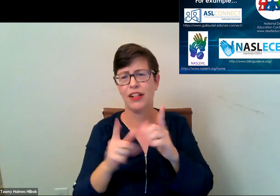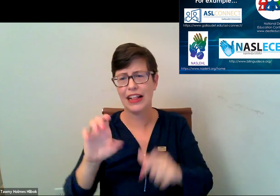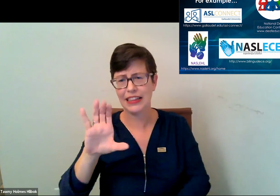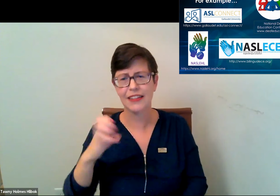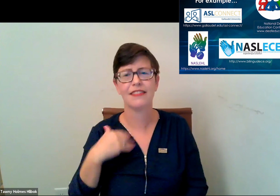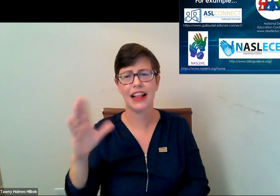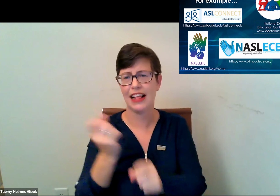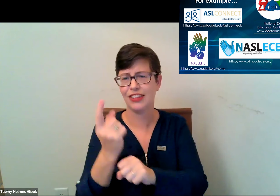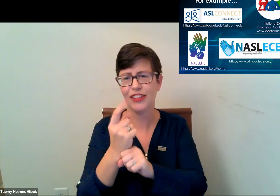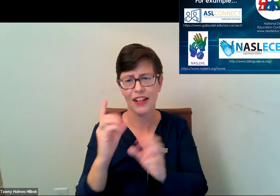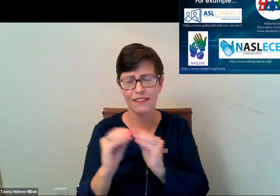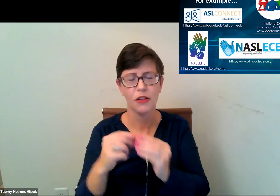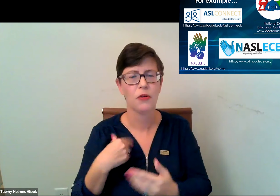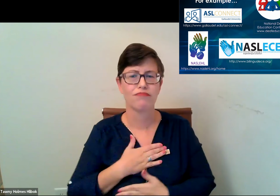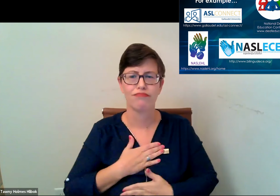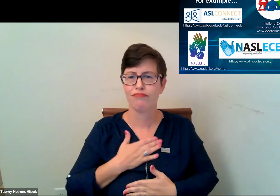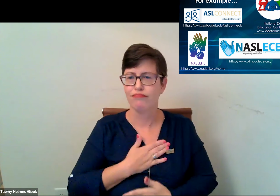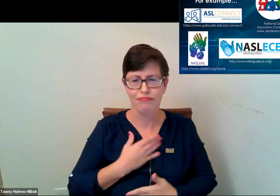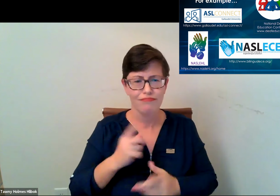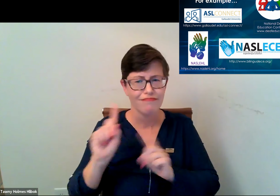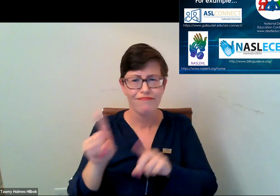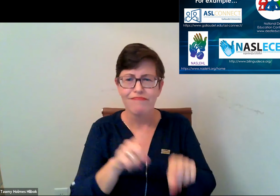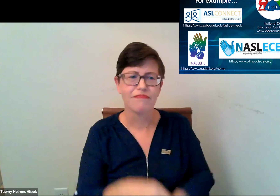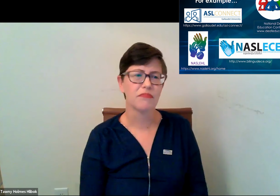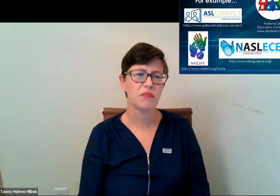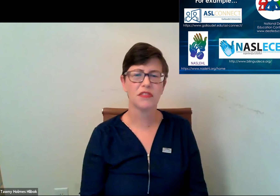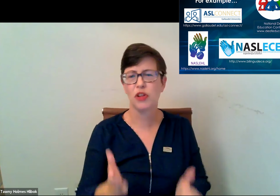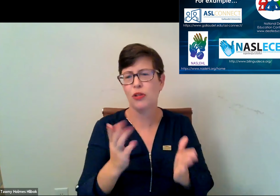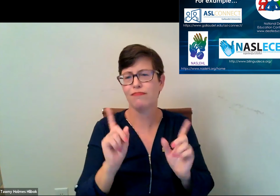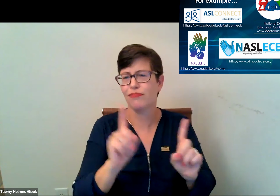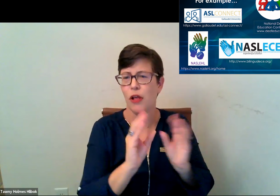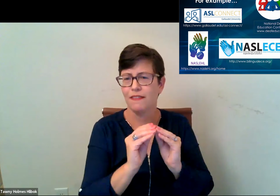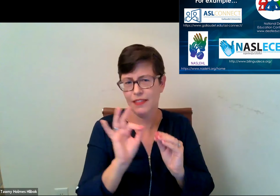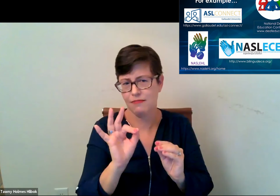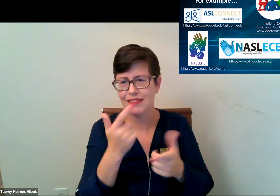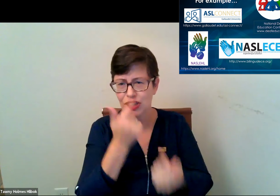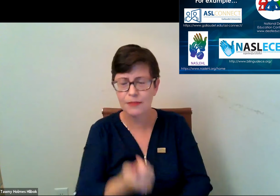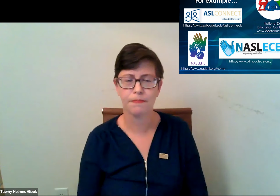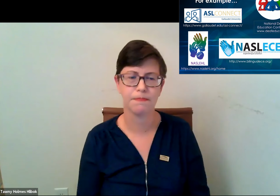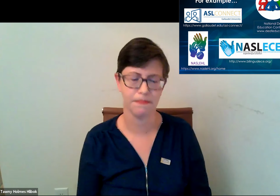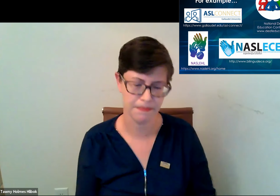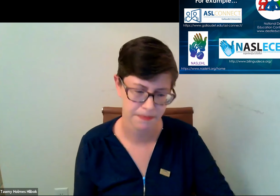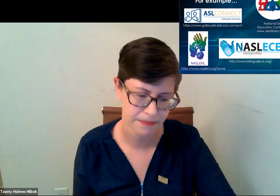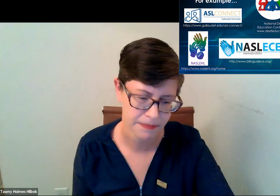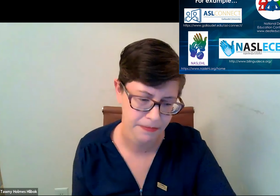network with it's really a great resource and they have an annual conference as well. I highly recommend attending both conferences if you're interested.